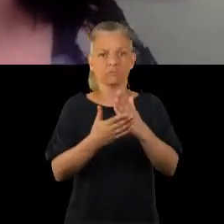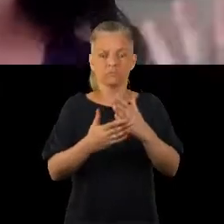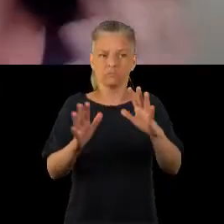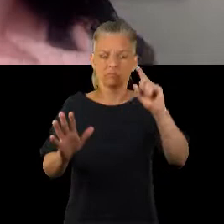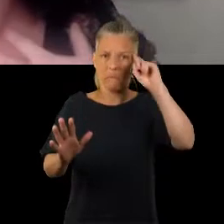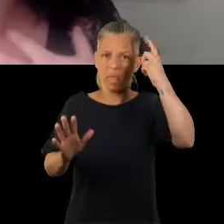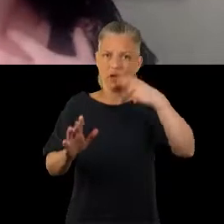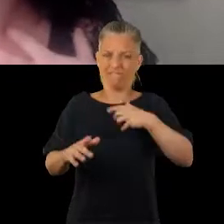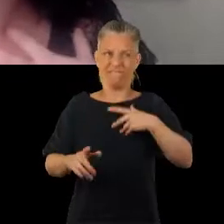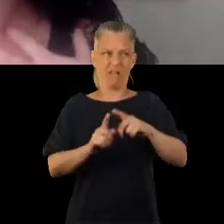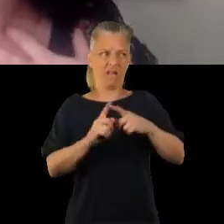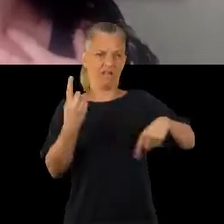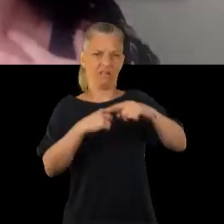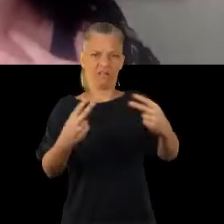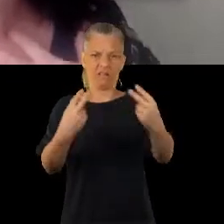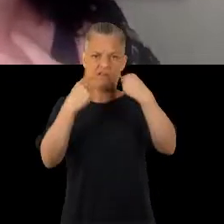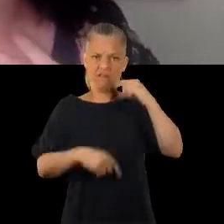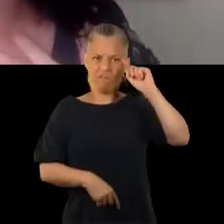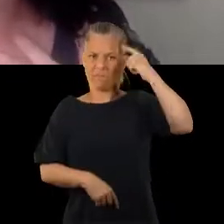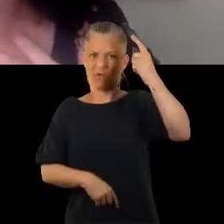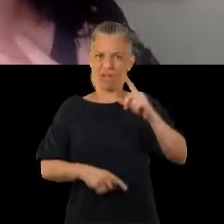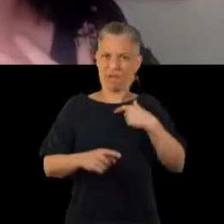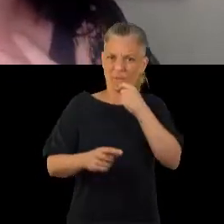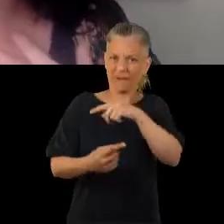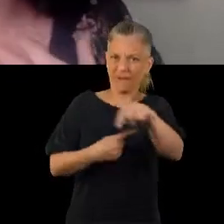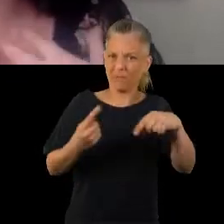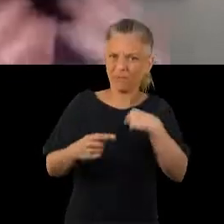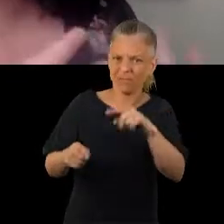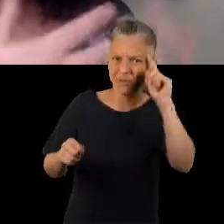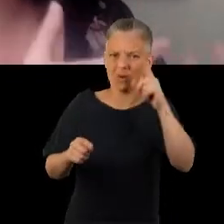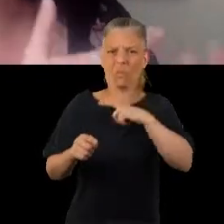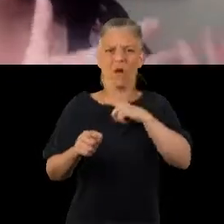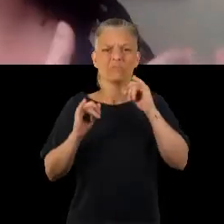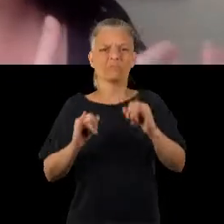it is. Even as I’m walking in there as somebody who doesn’t see myself like that. Somebody came